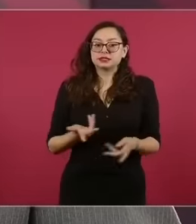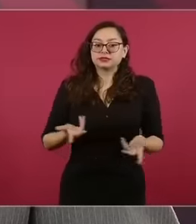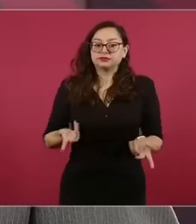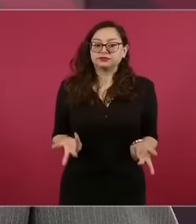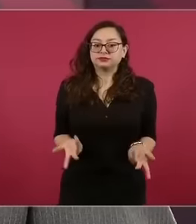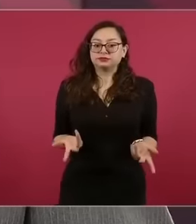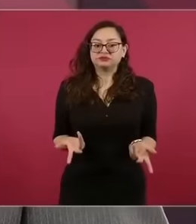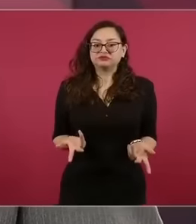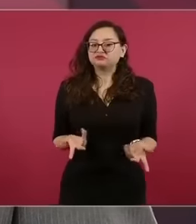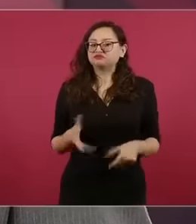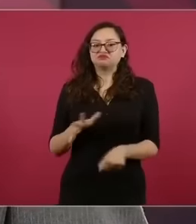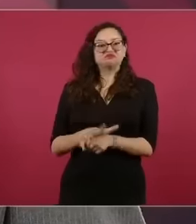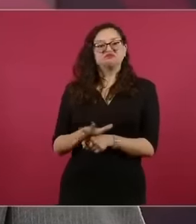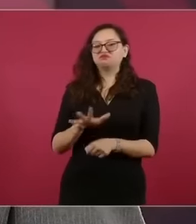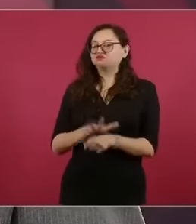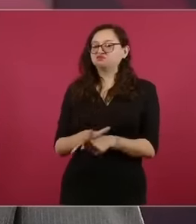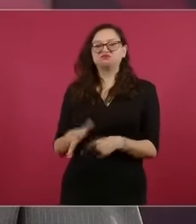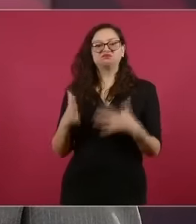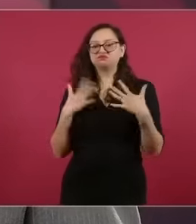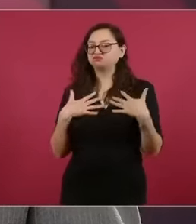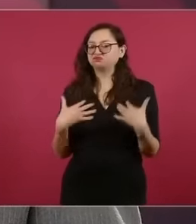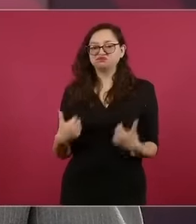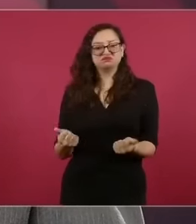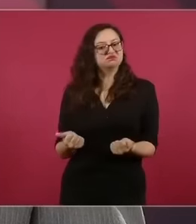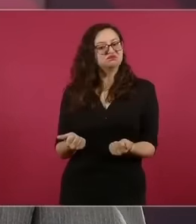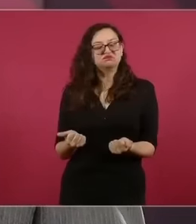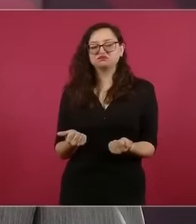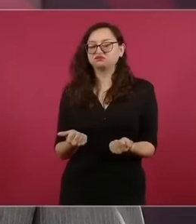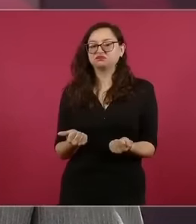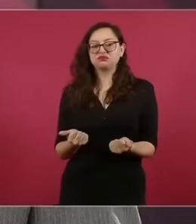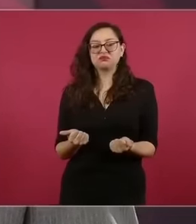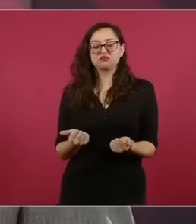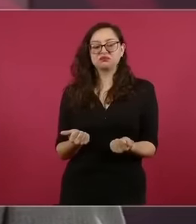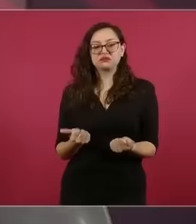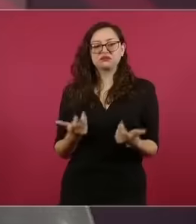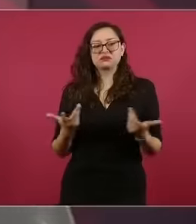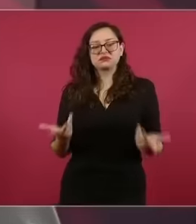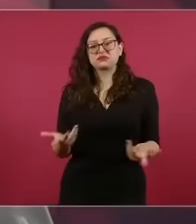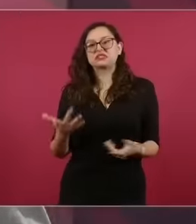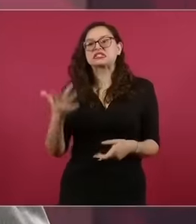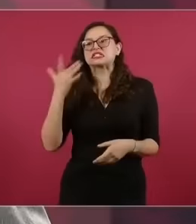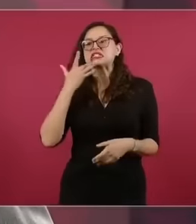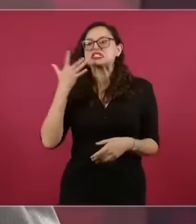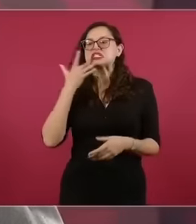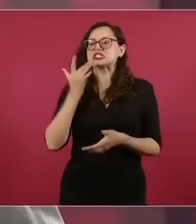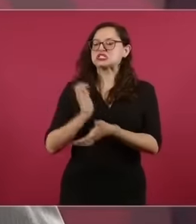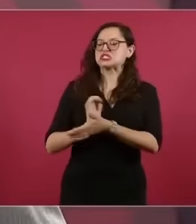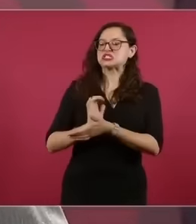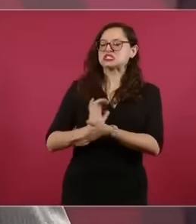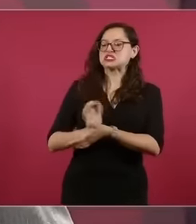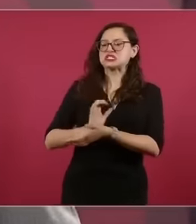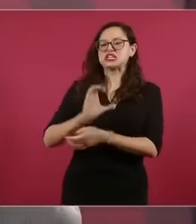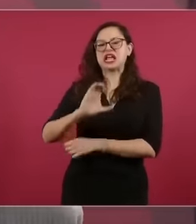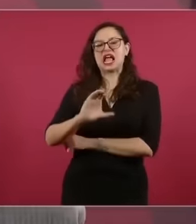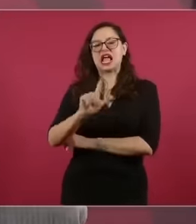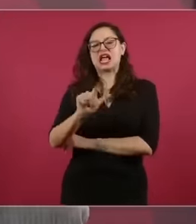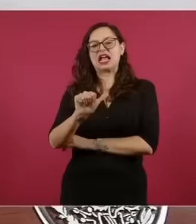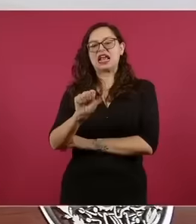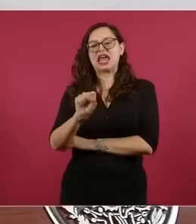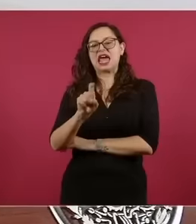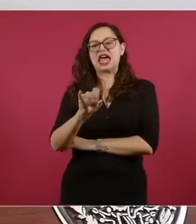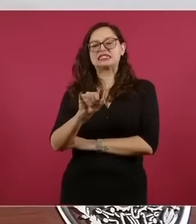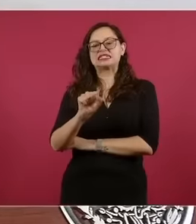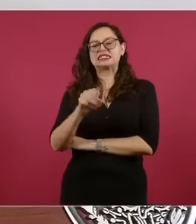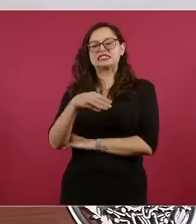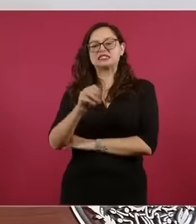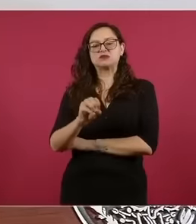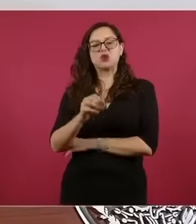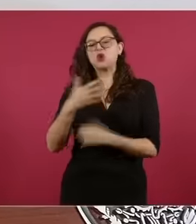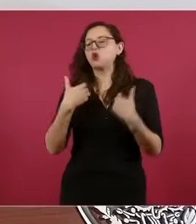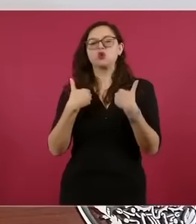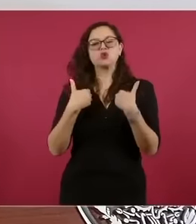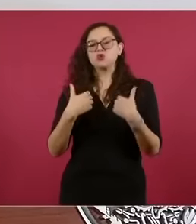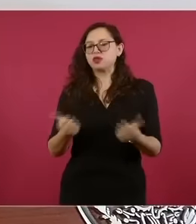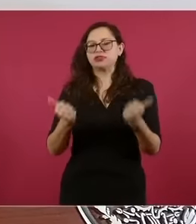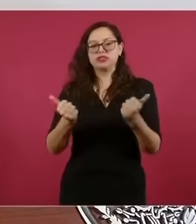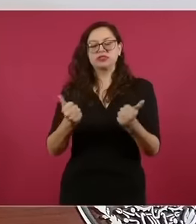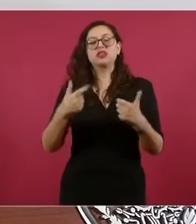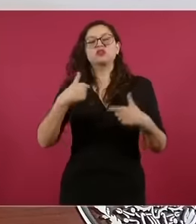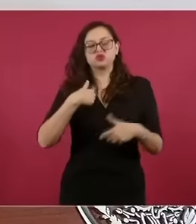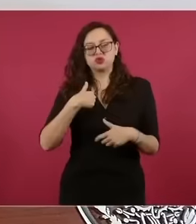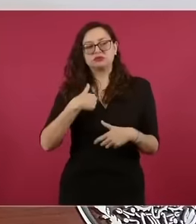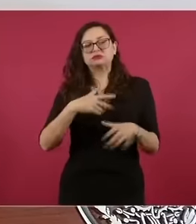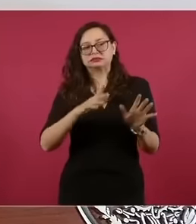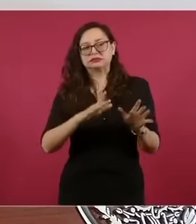of what classism is, that's why Us, death to the greed but it is also death to